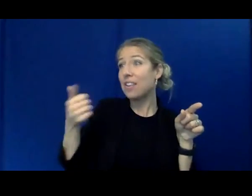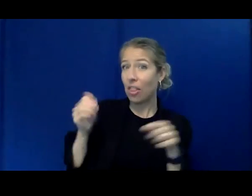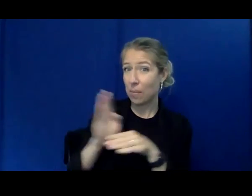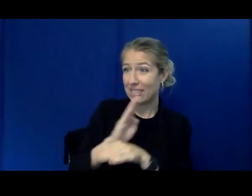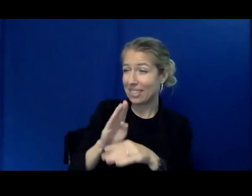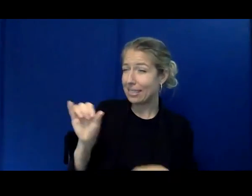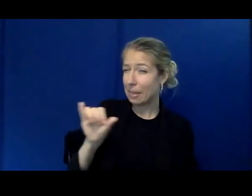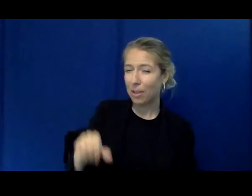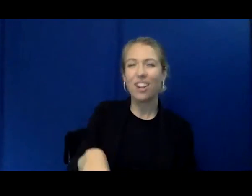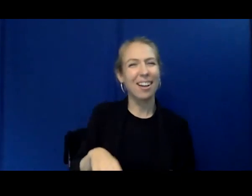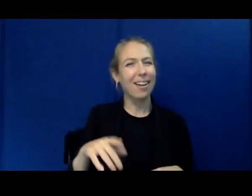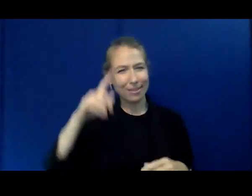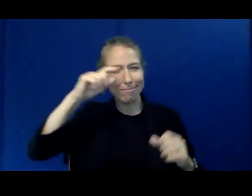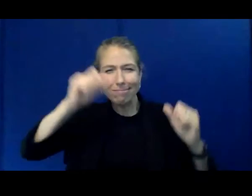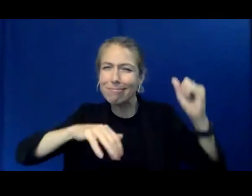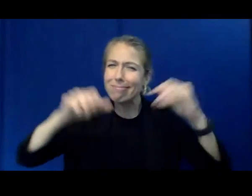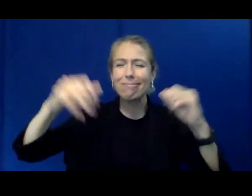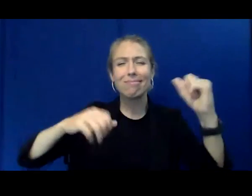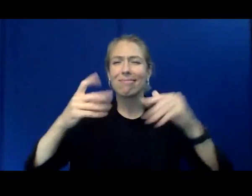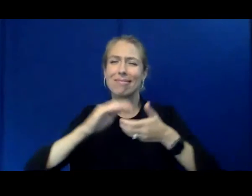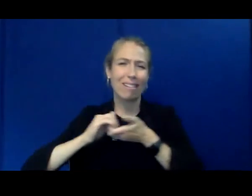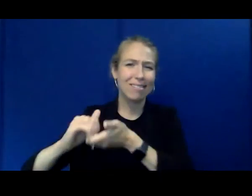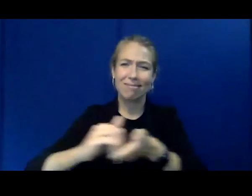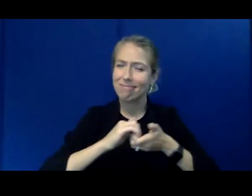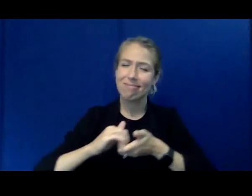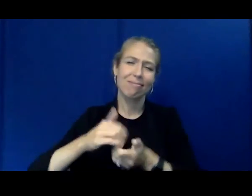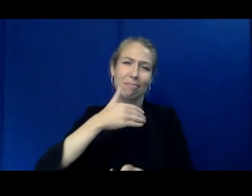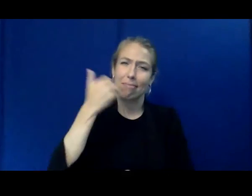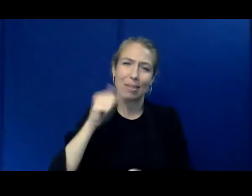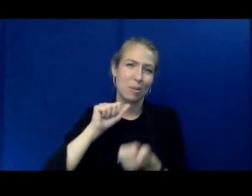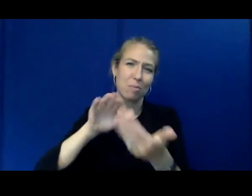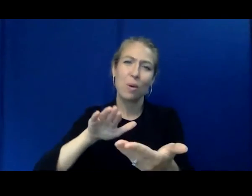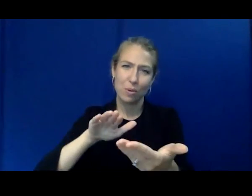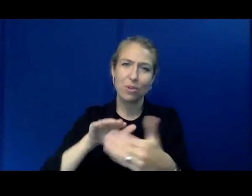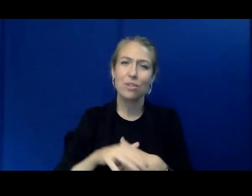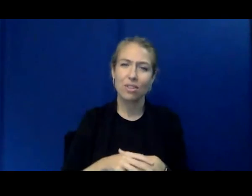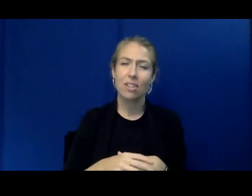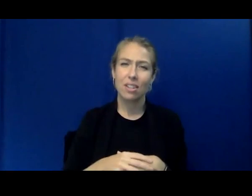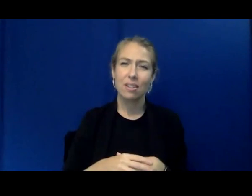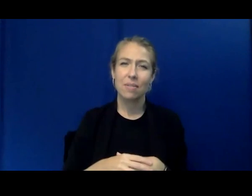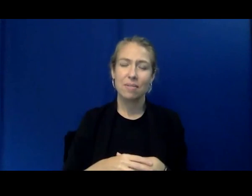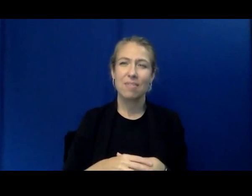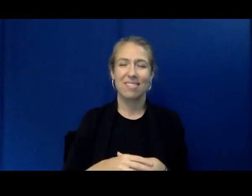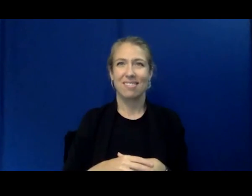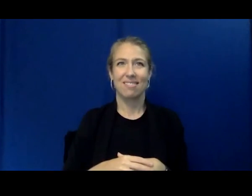That is always a great way to be able to see the problem a little better.